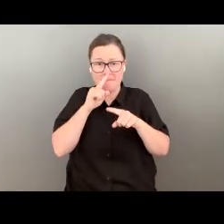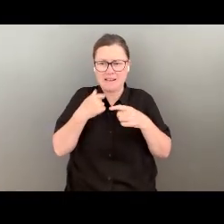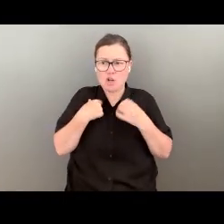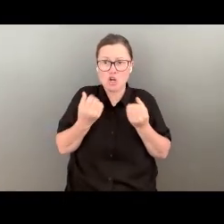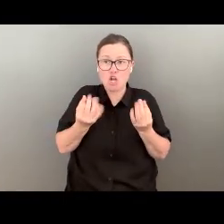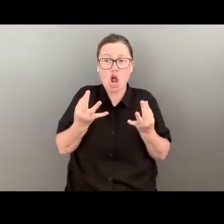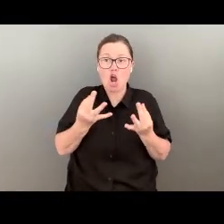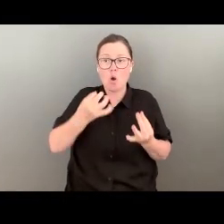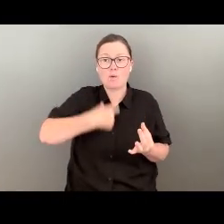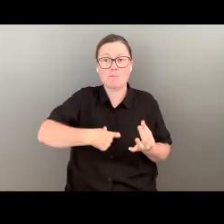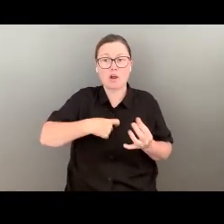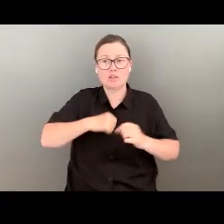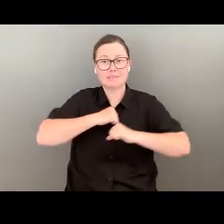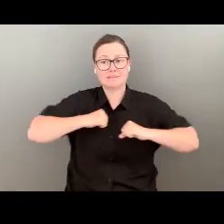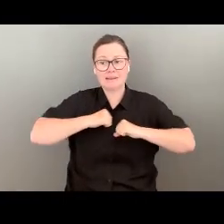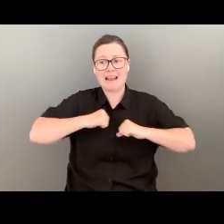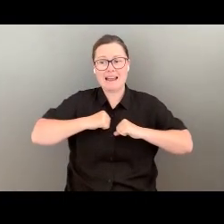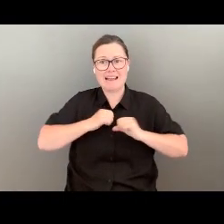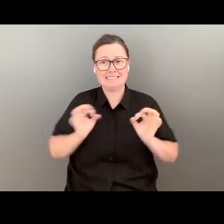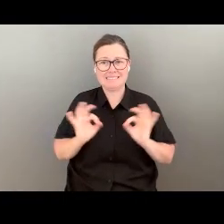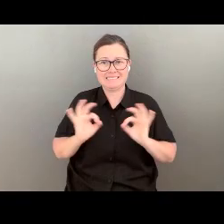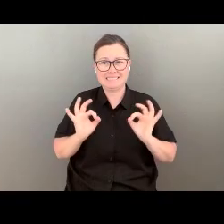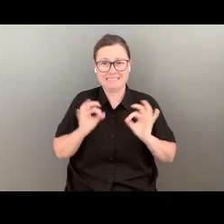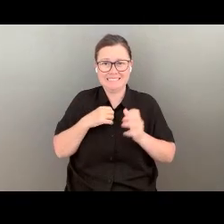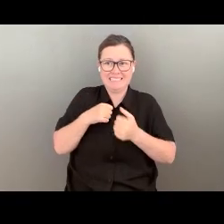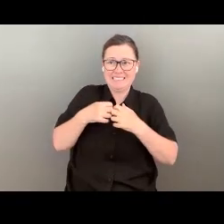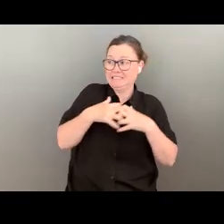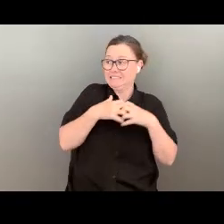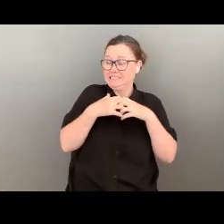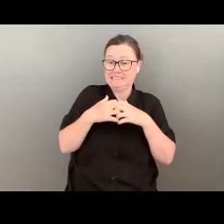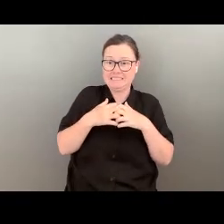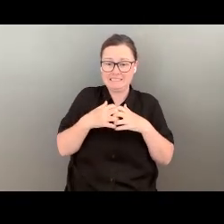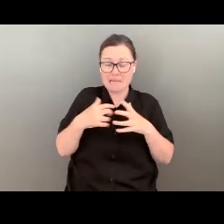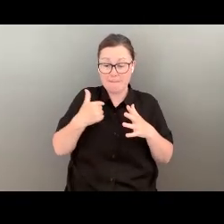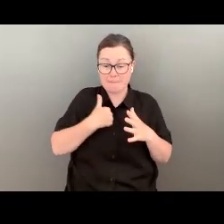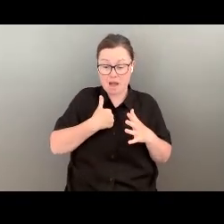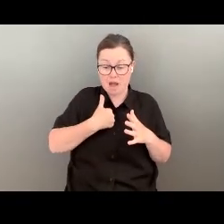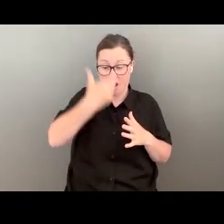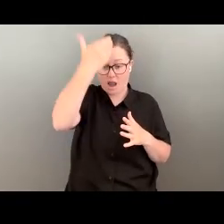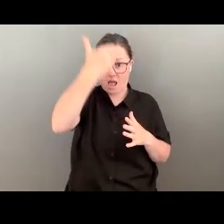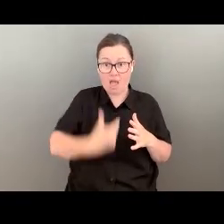So it was this tug of war of, am I here enjoying this? I think I am.